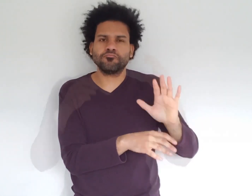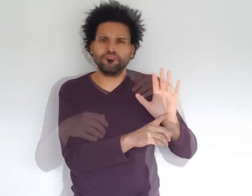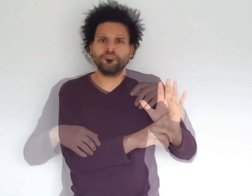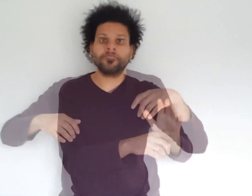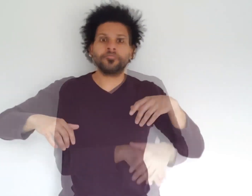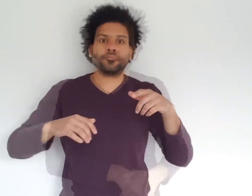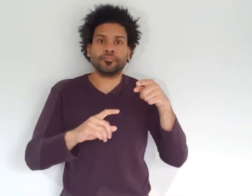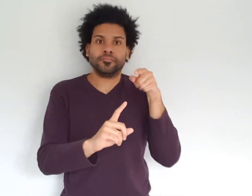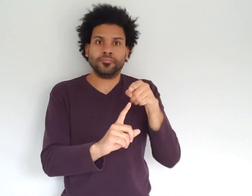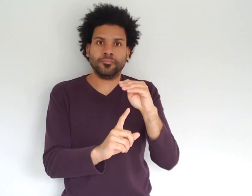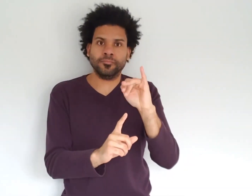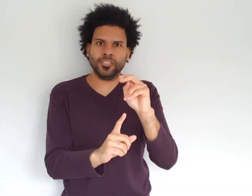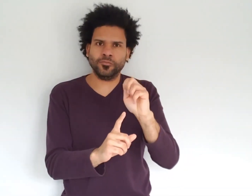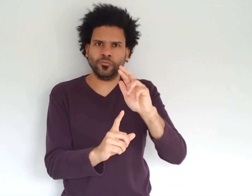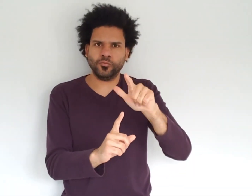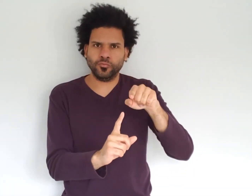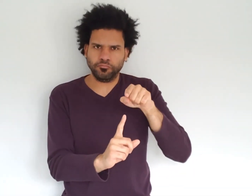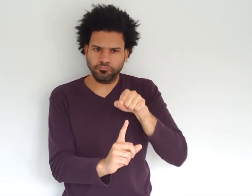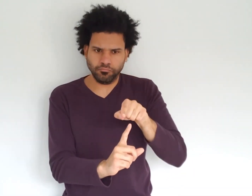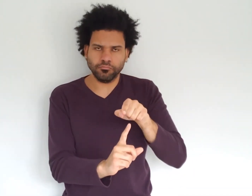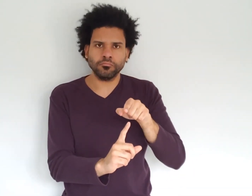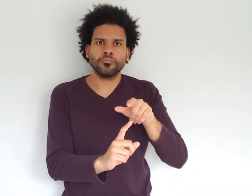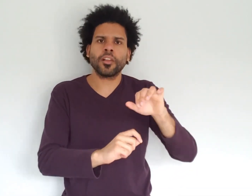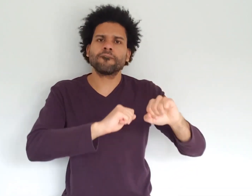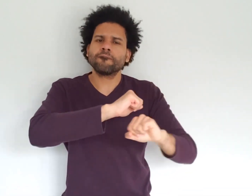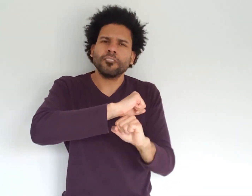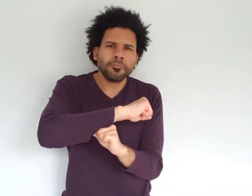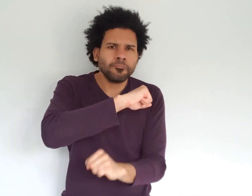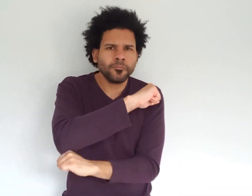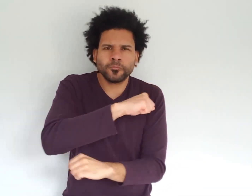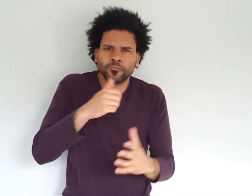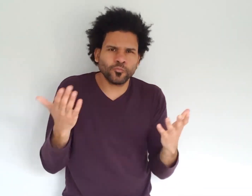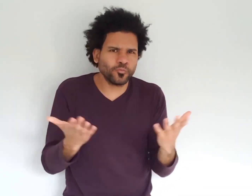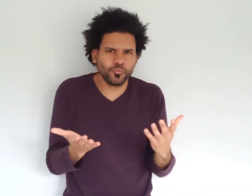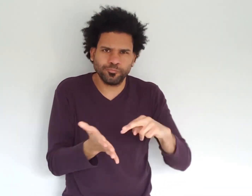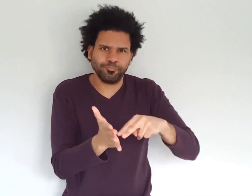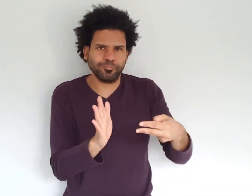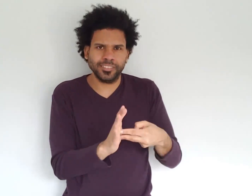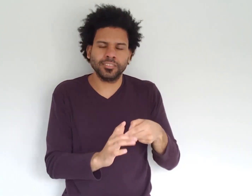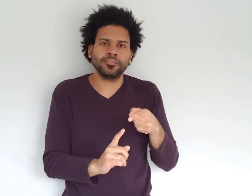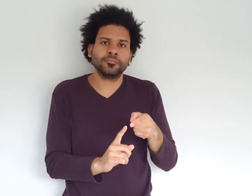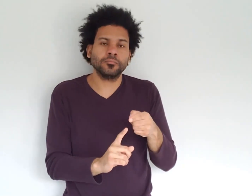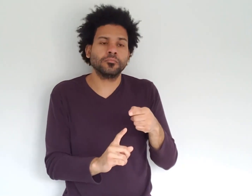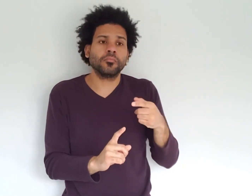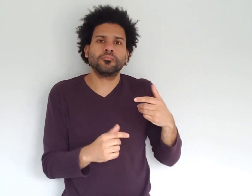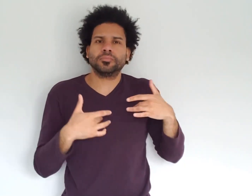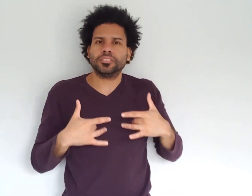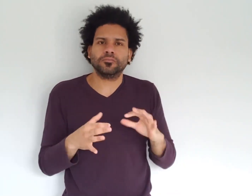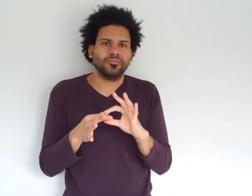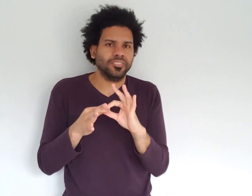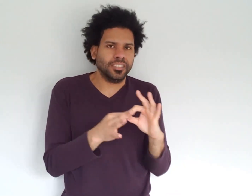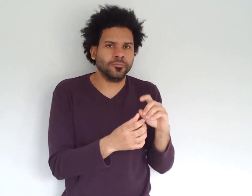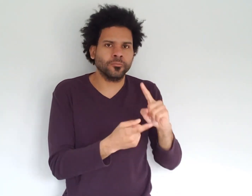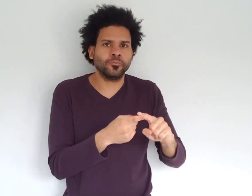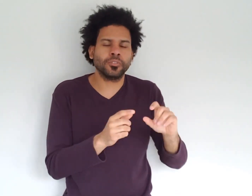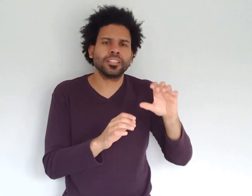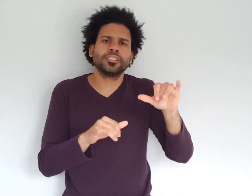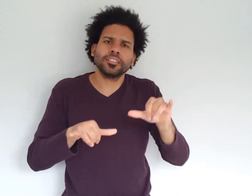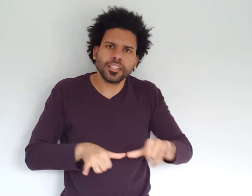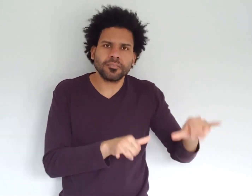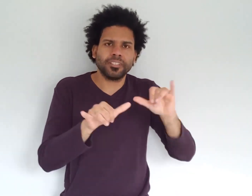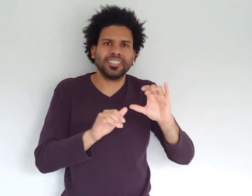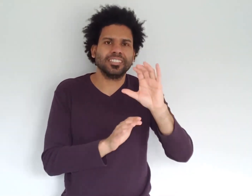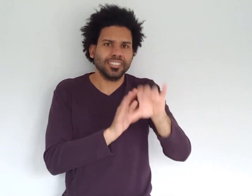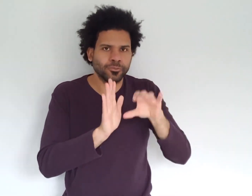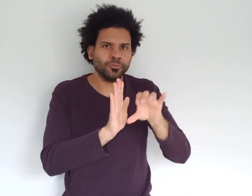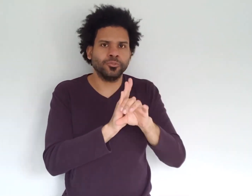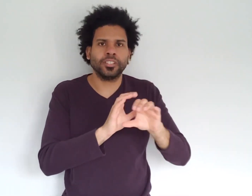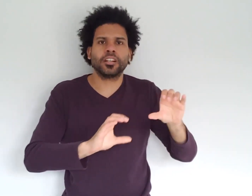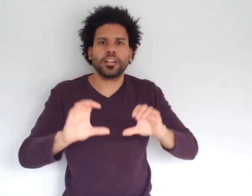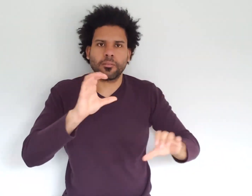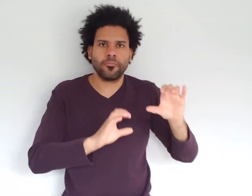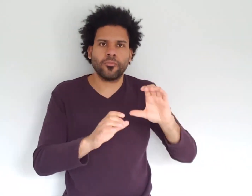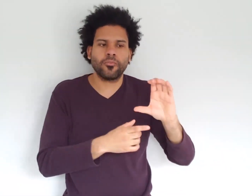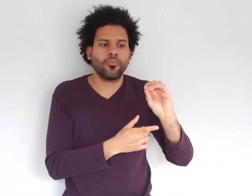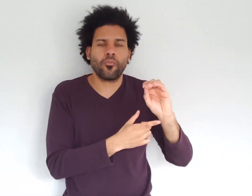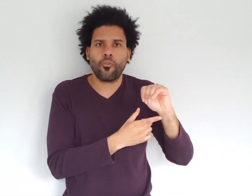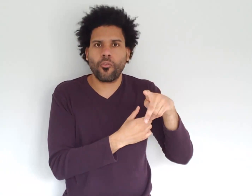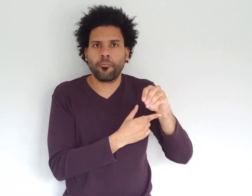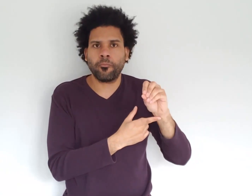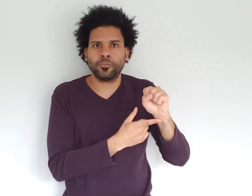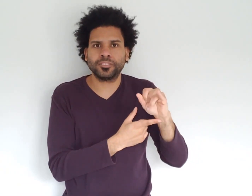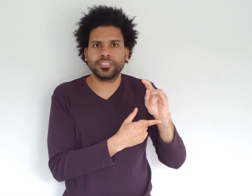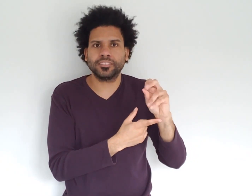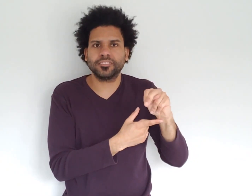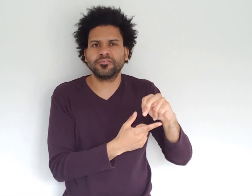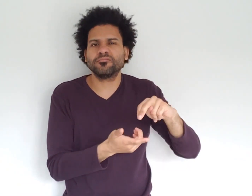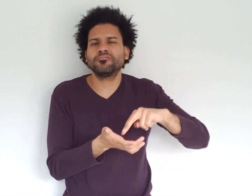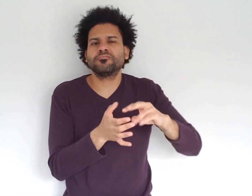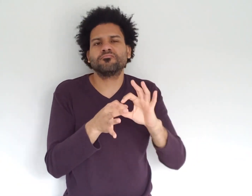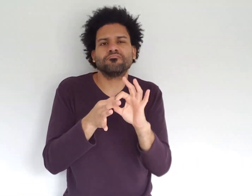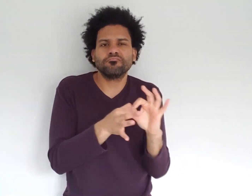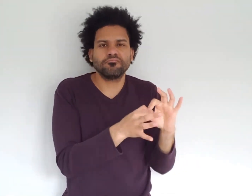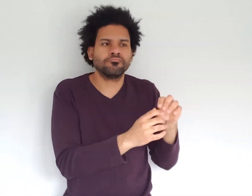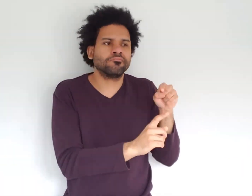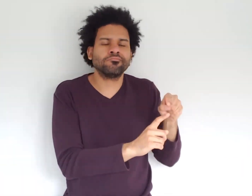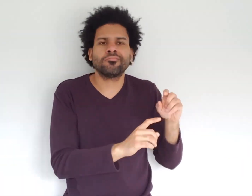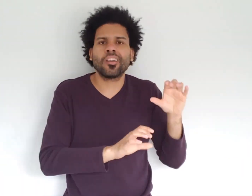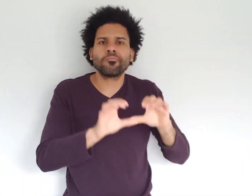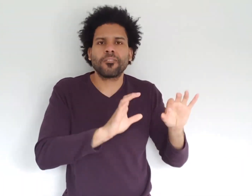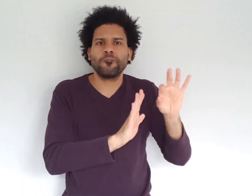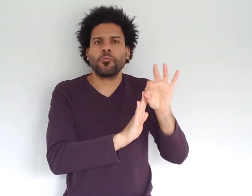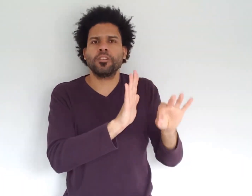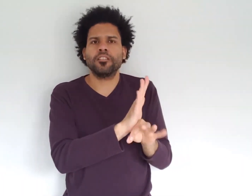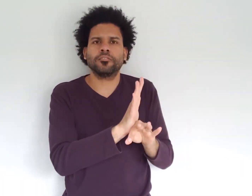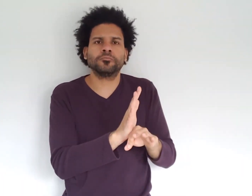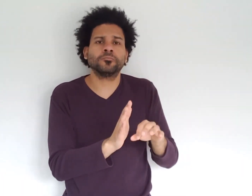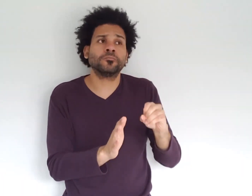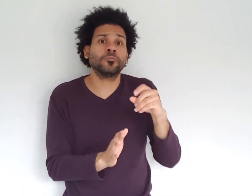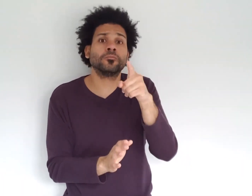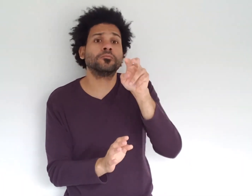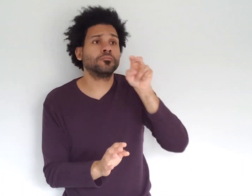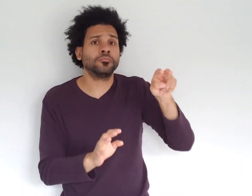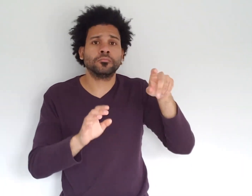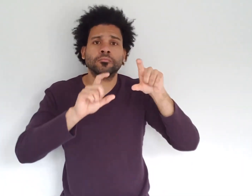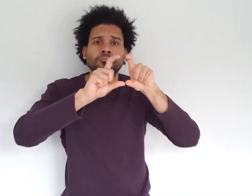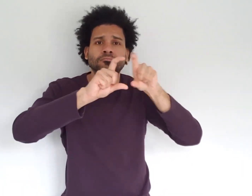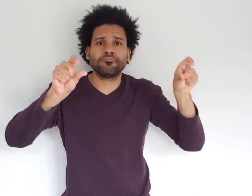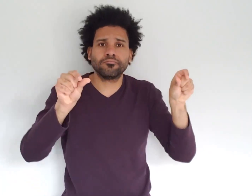Mineral fundamentally means the common characterization of chemical composition. It tends to relate to the chemical formula.